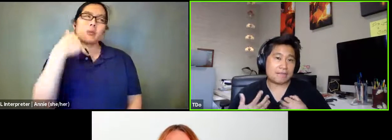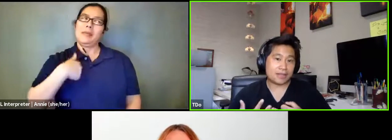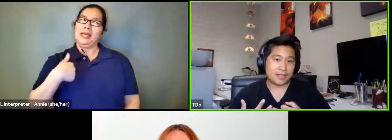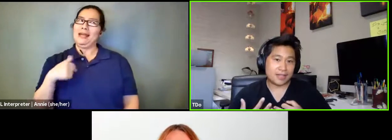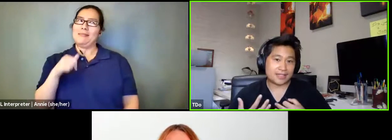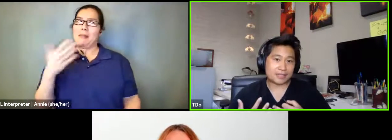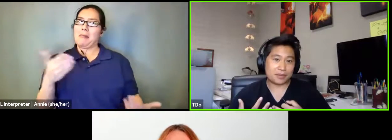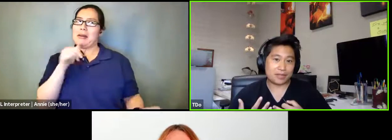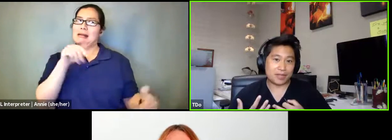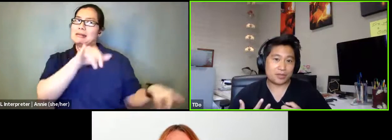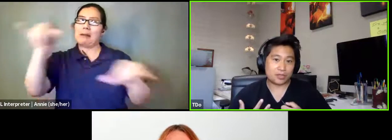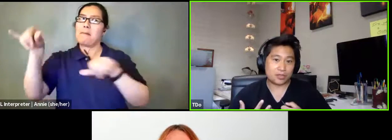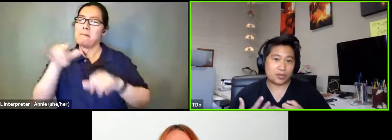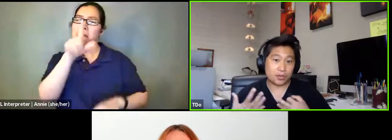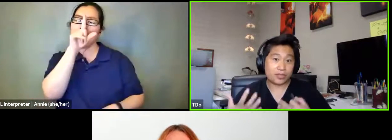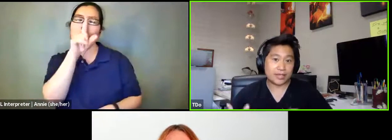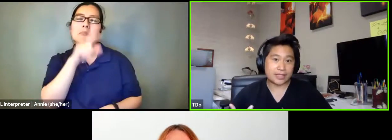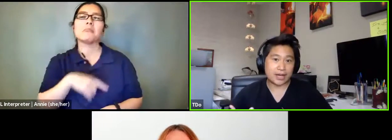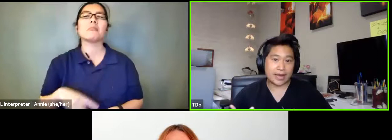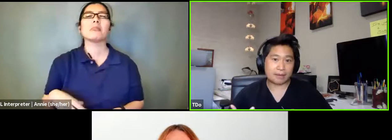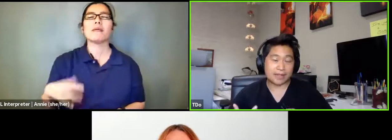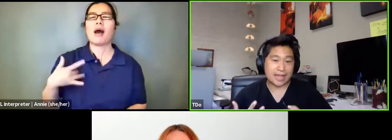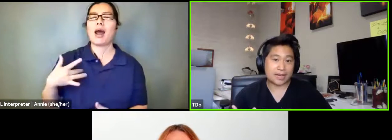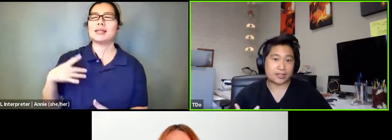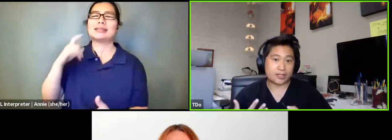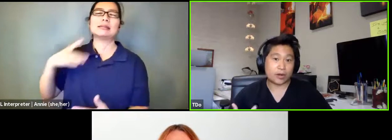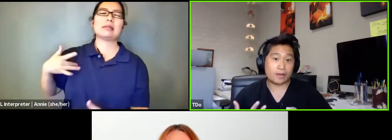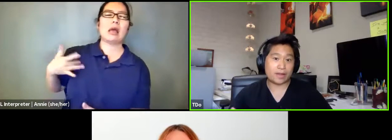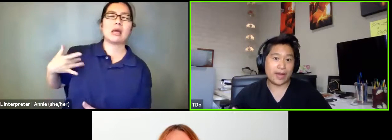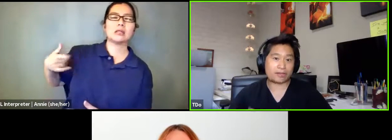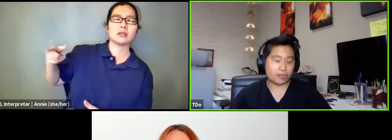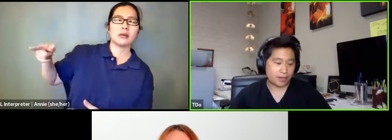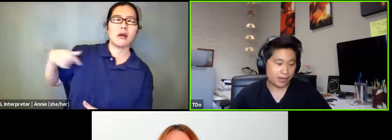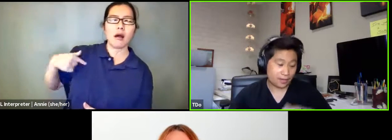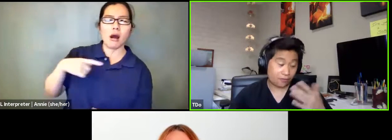empathy and sympathy in the things that are happening that is so impactful because I